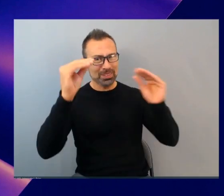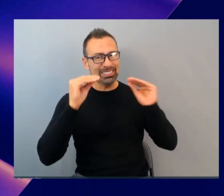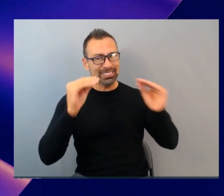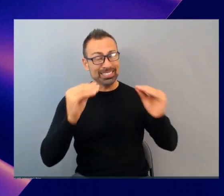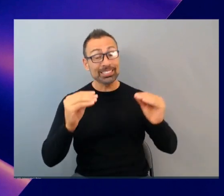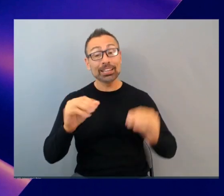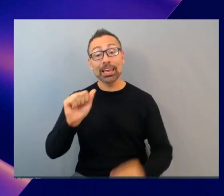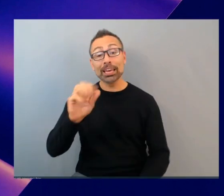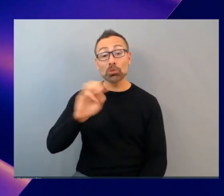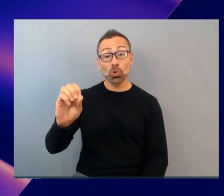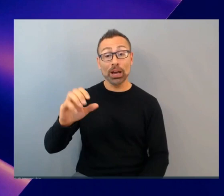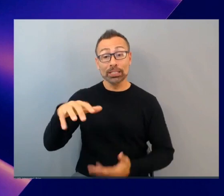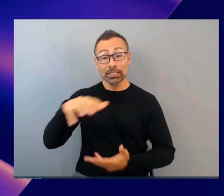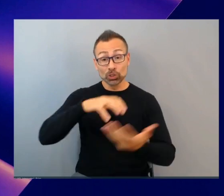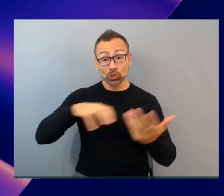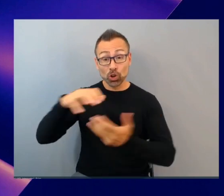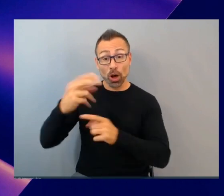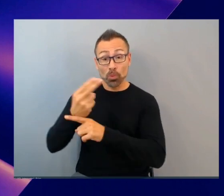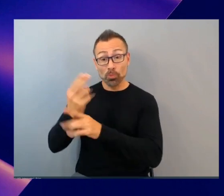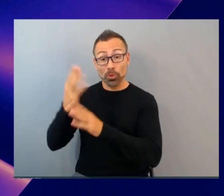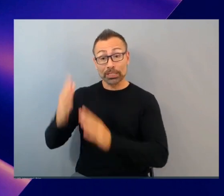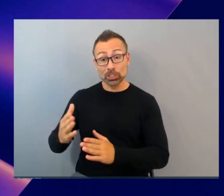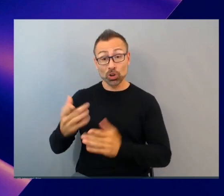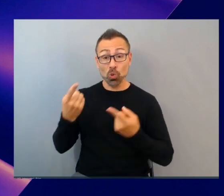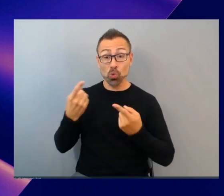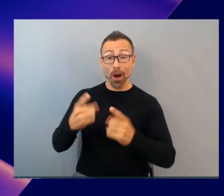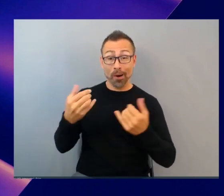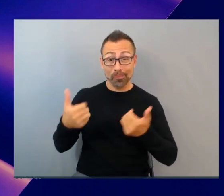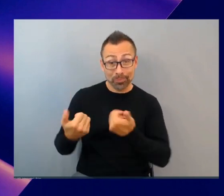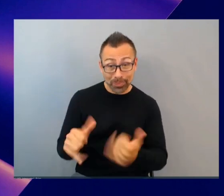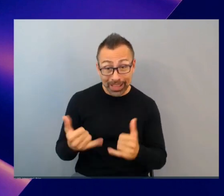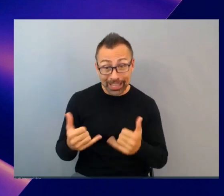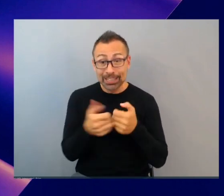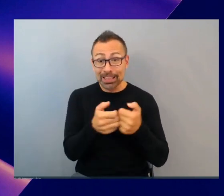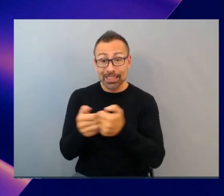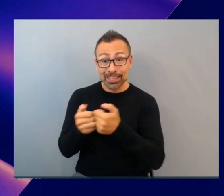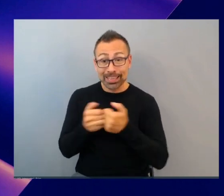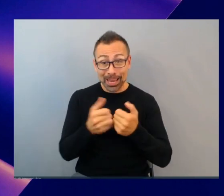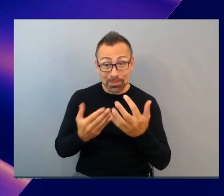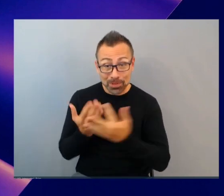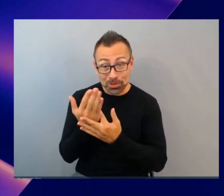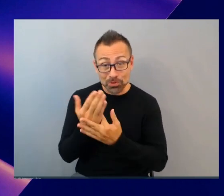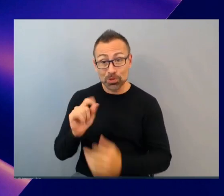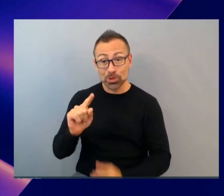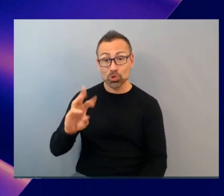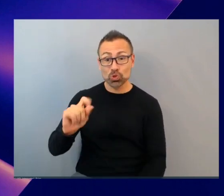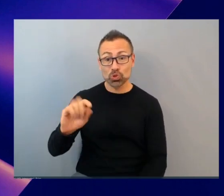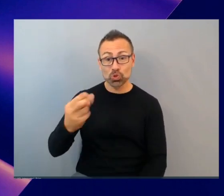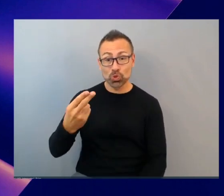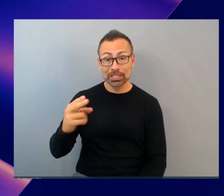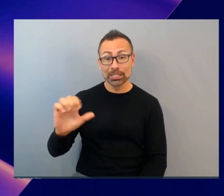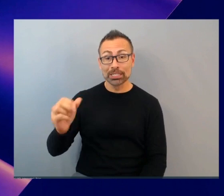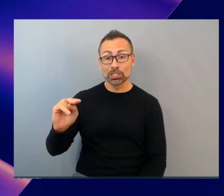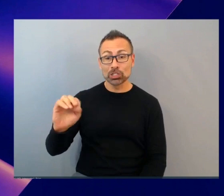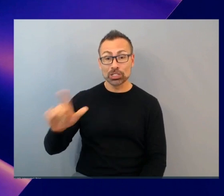while playing the "AWS Cloud Quest" game on the AWS Twitch channel. And Cloud Practitioner, that's one of the AWS certifications.